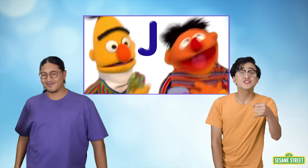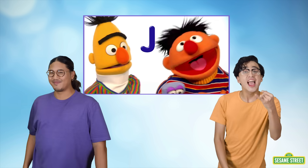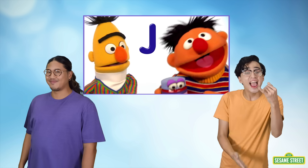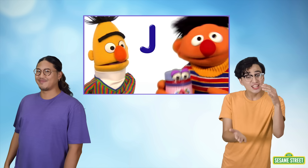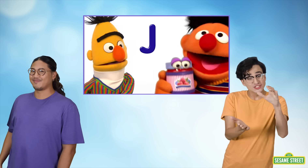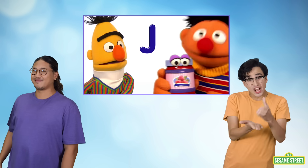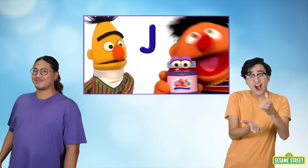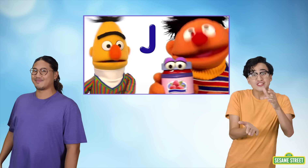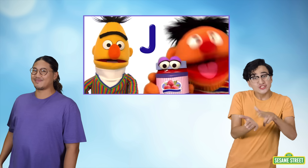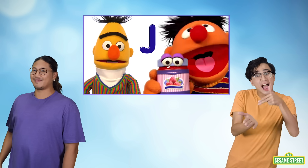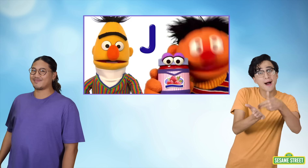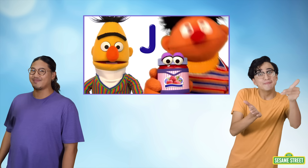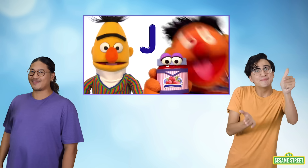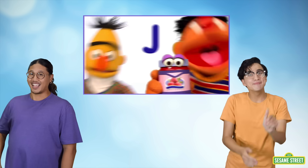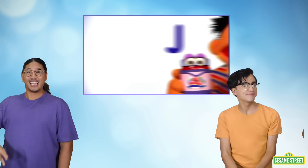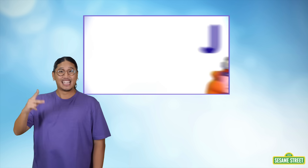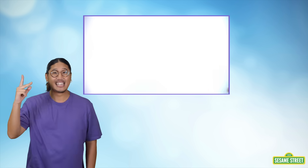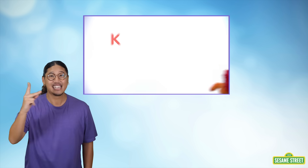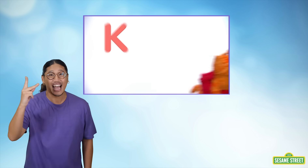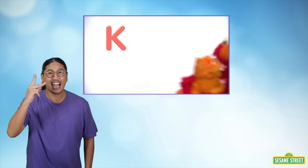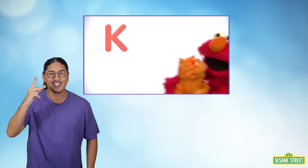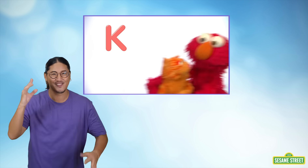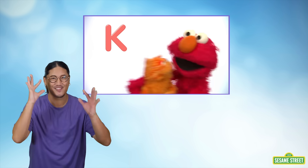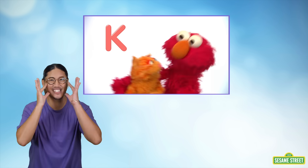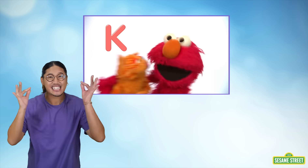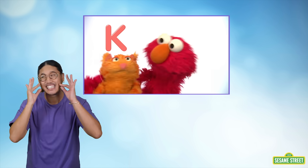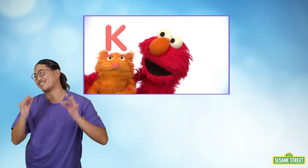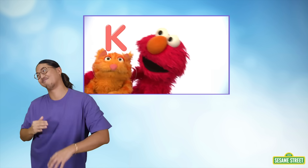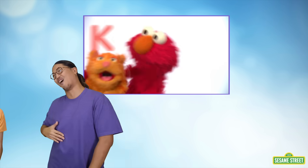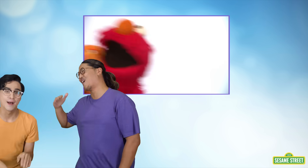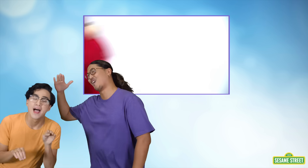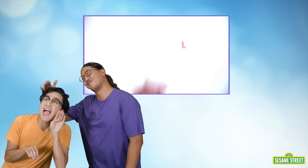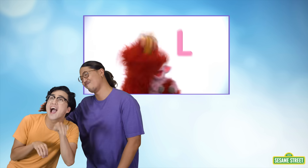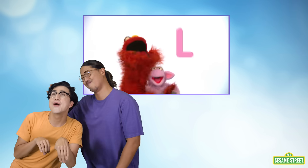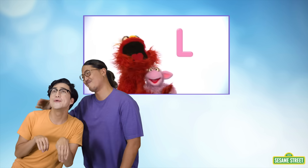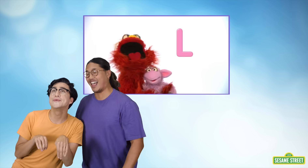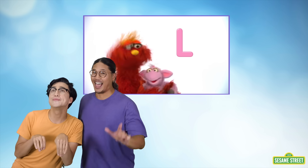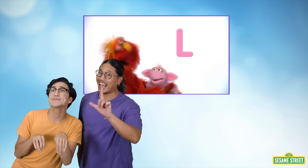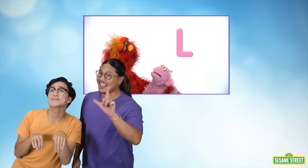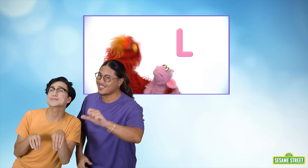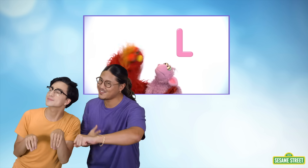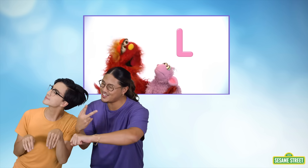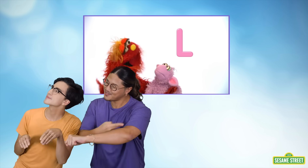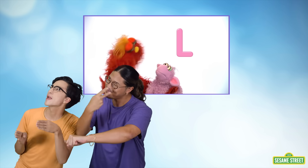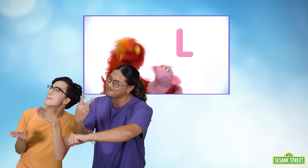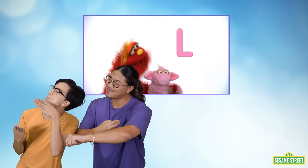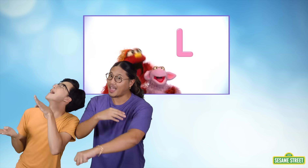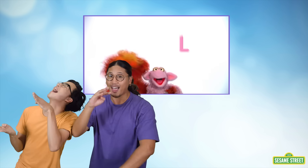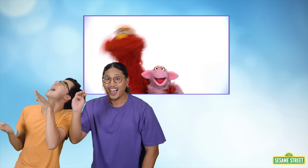J, jar of jam K is for kitten L is for lamb